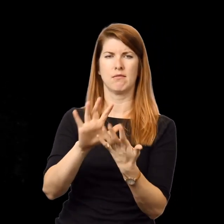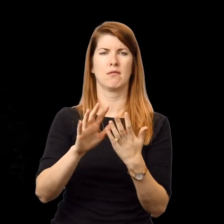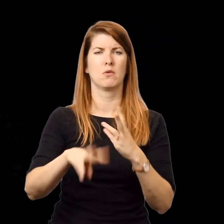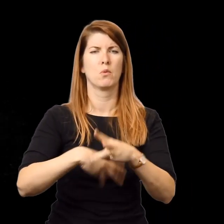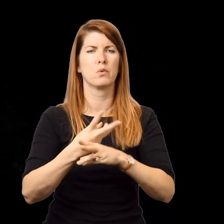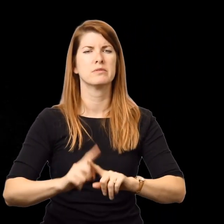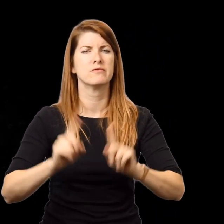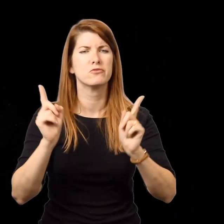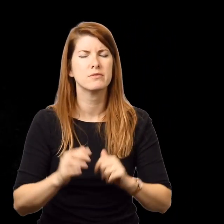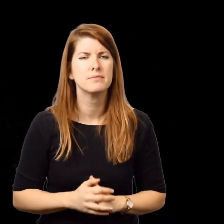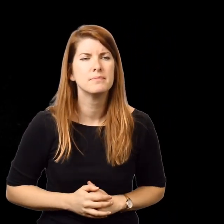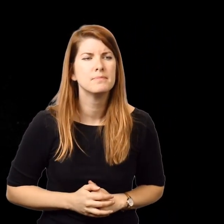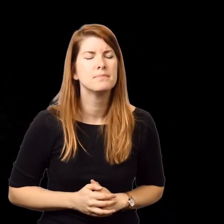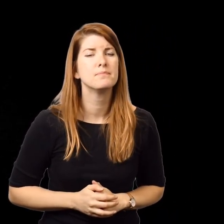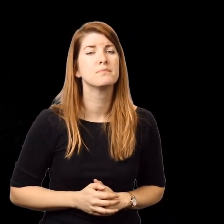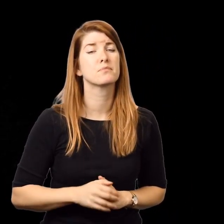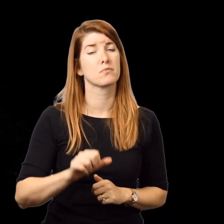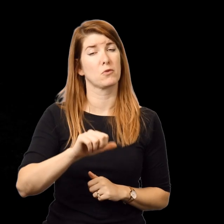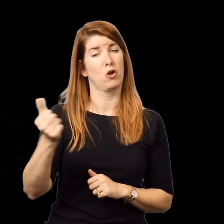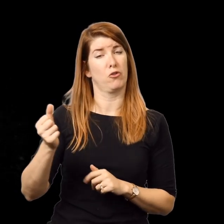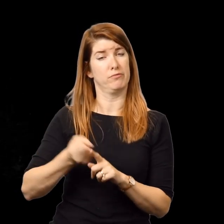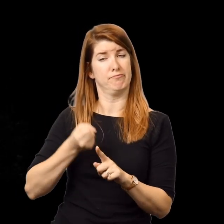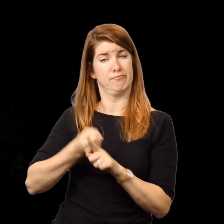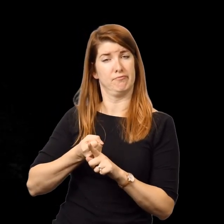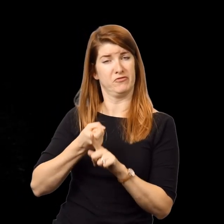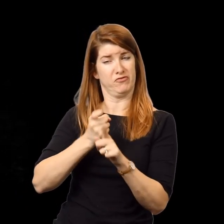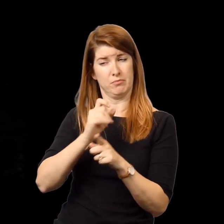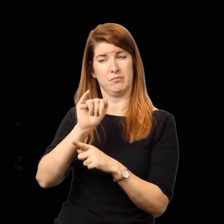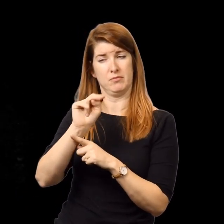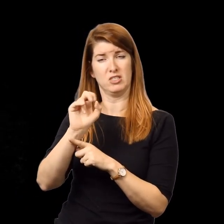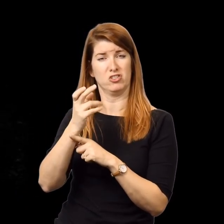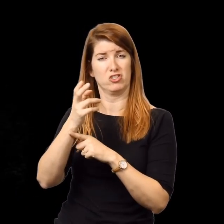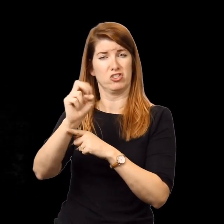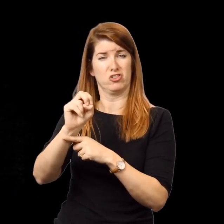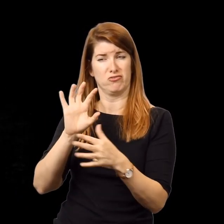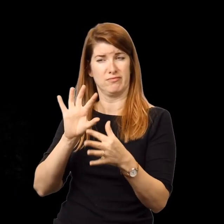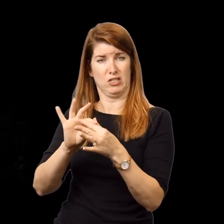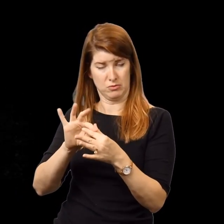Another consequence of insecure attachment patterns for deaf and hard